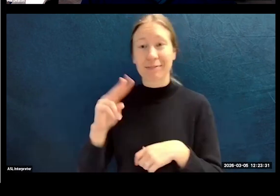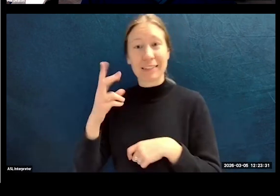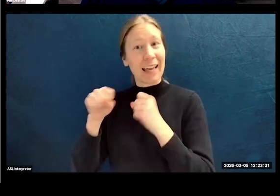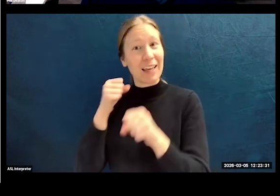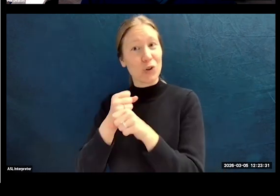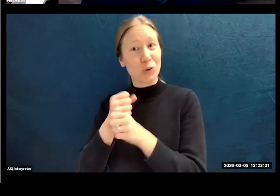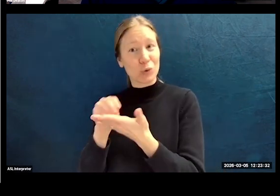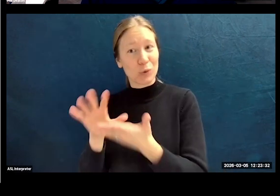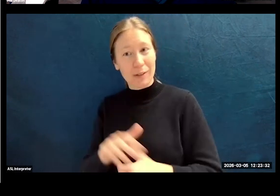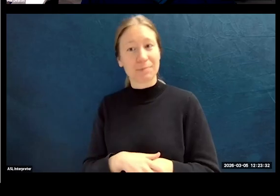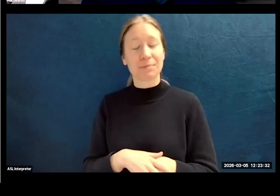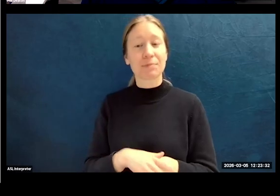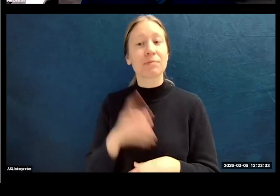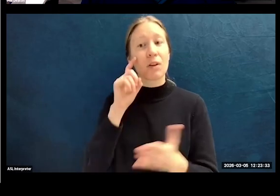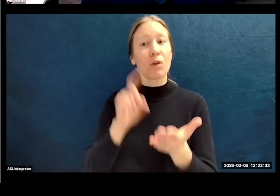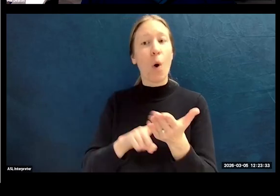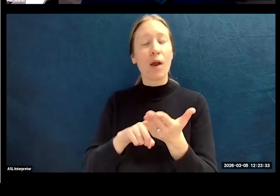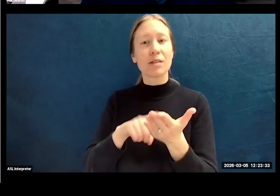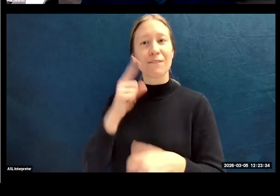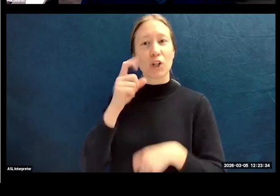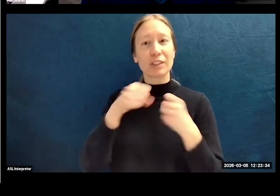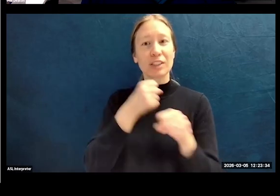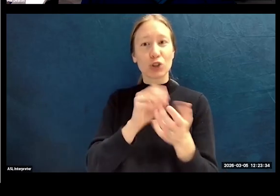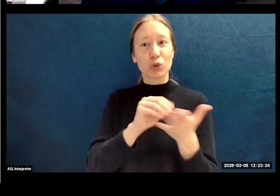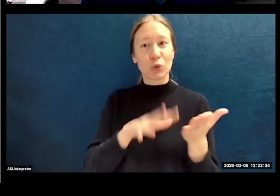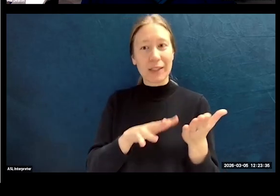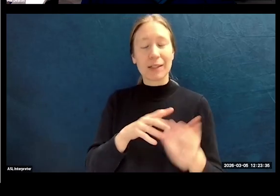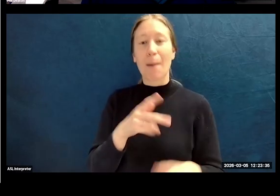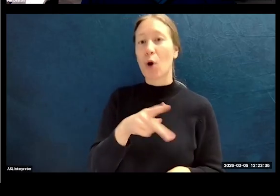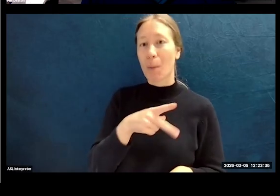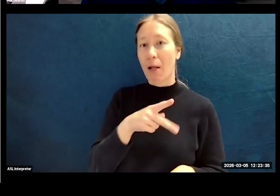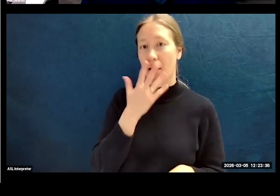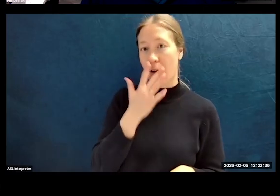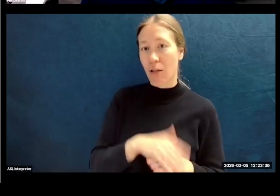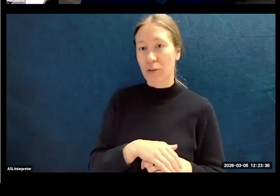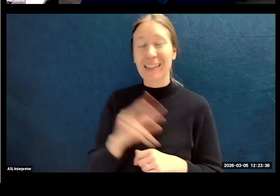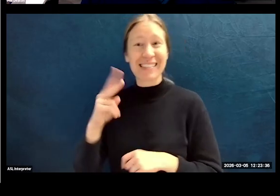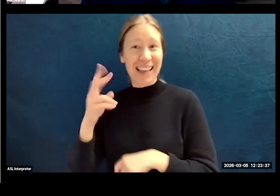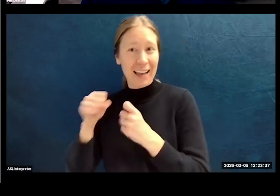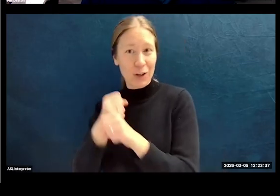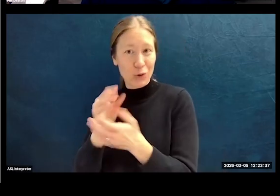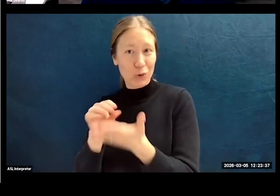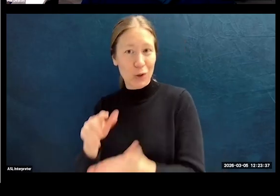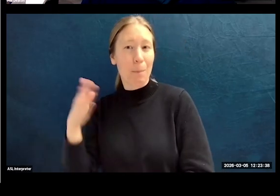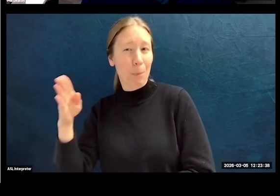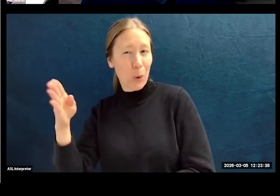First year student is highlighted using a purple color and second year student is highlighted using a blue color. So, in the bar chart you can see